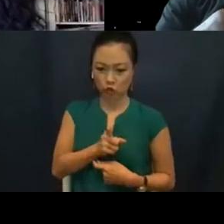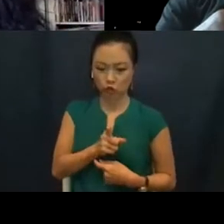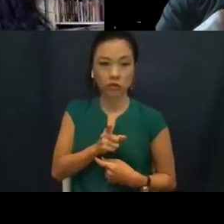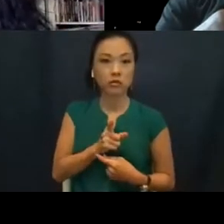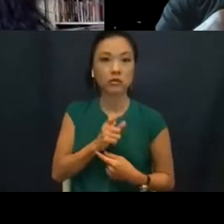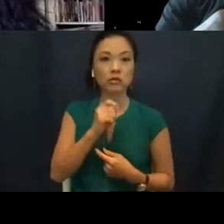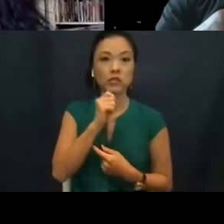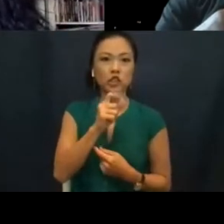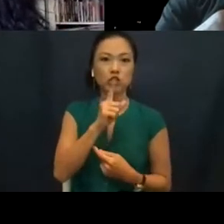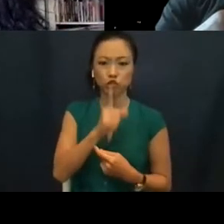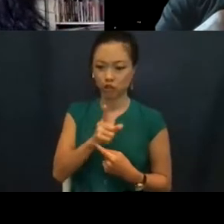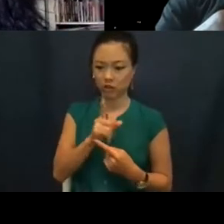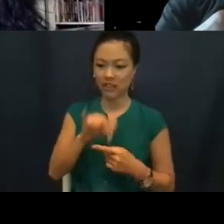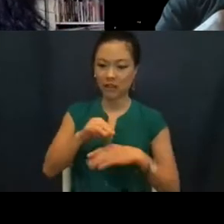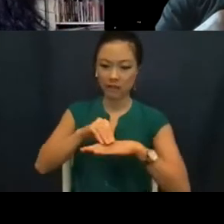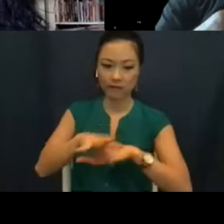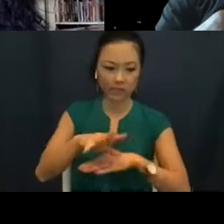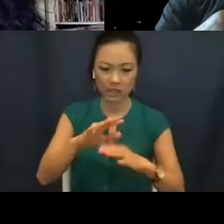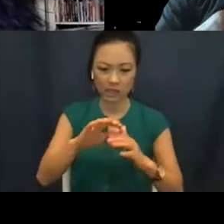potentially and to be precarious is not necessarily